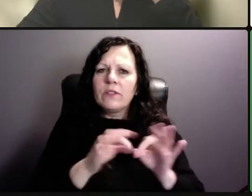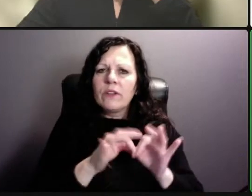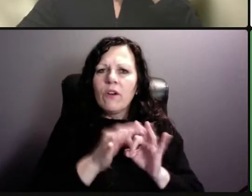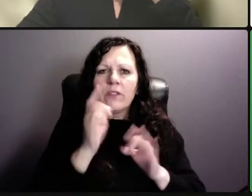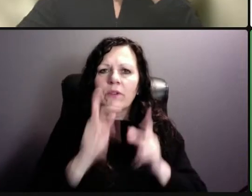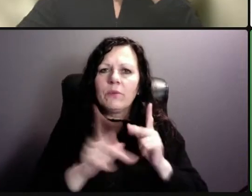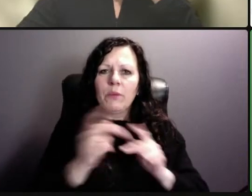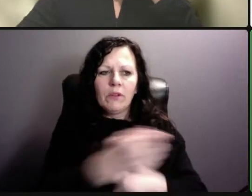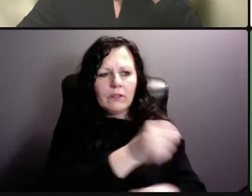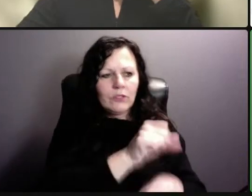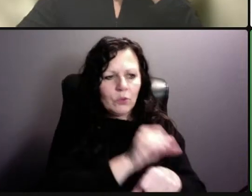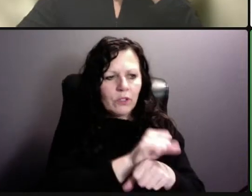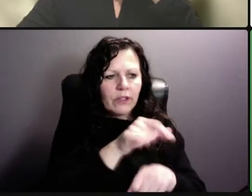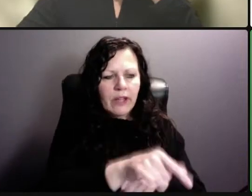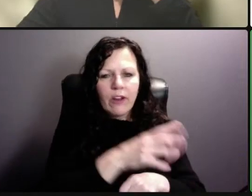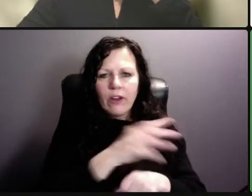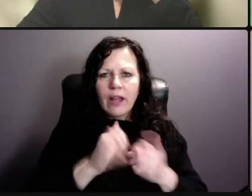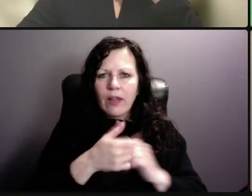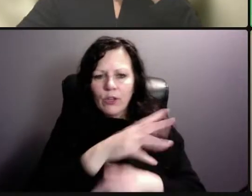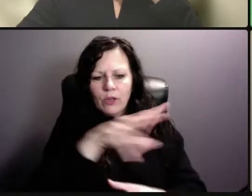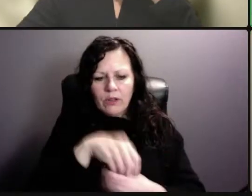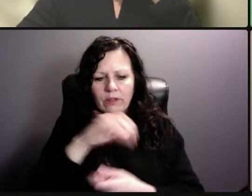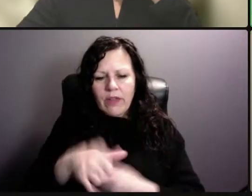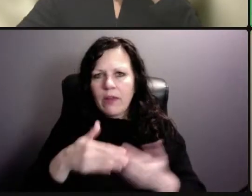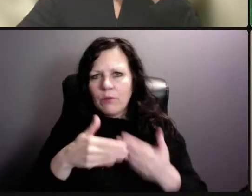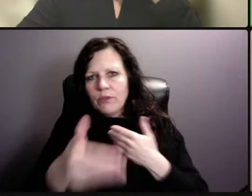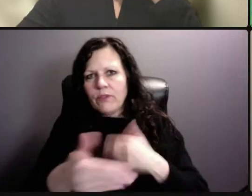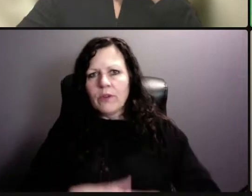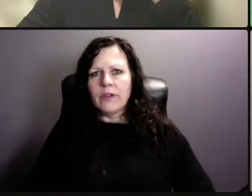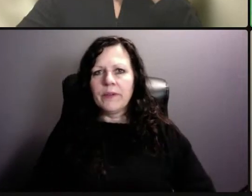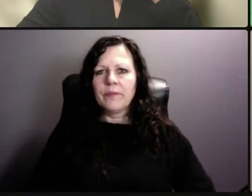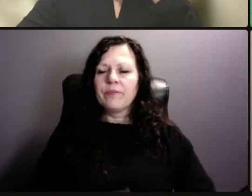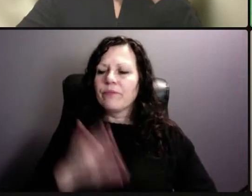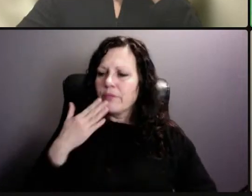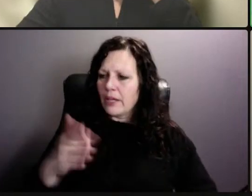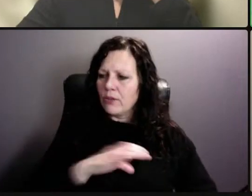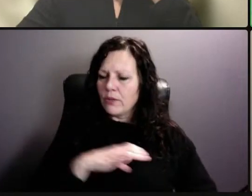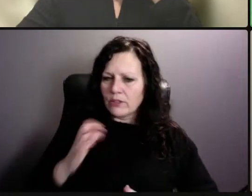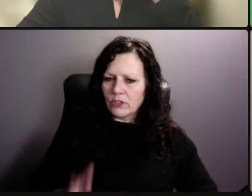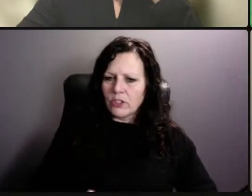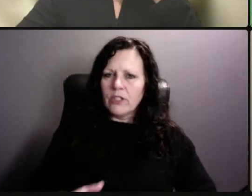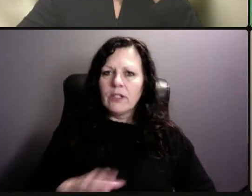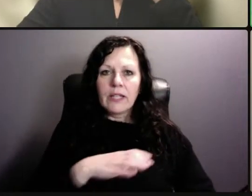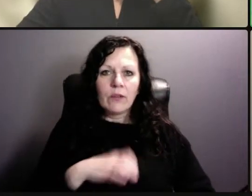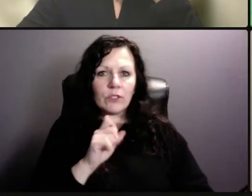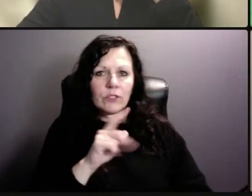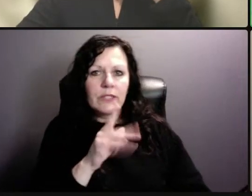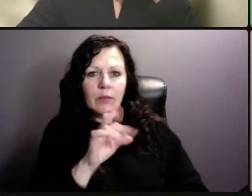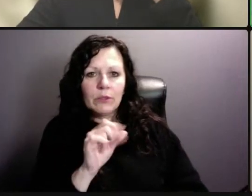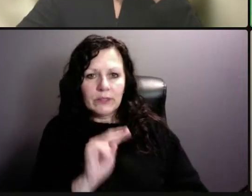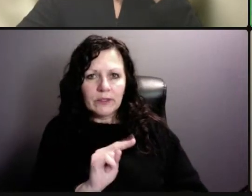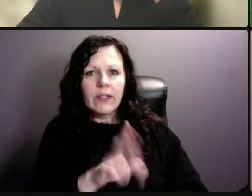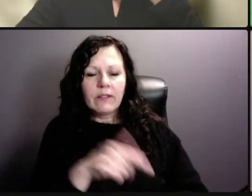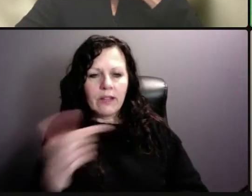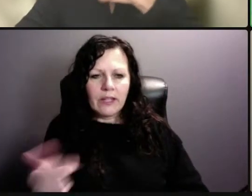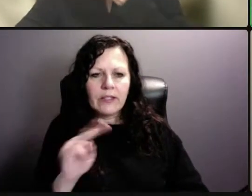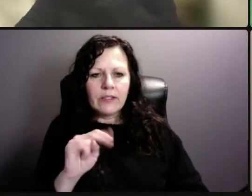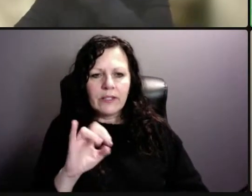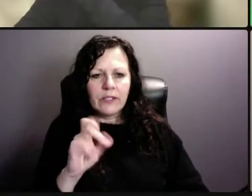WHAT DOES IT COST TO STAFF THAT AND HOW COULD WE INCORPORATE